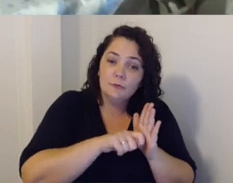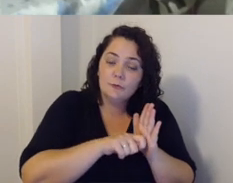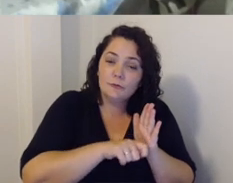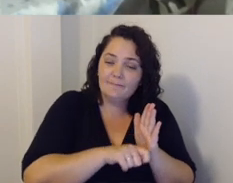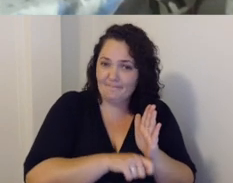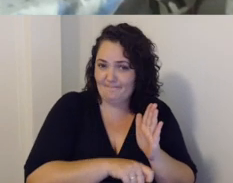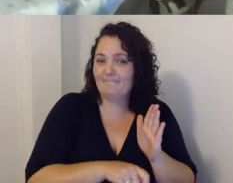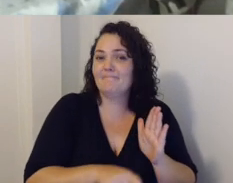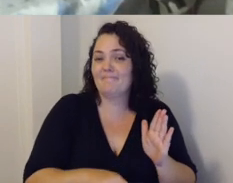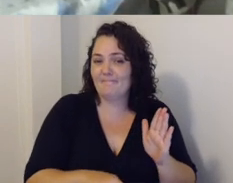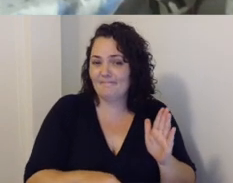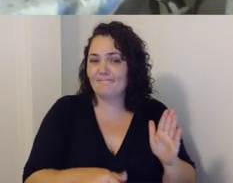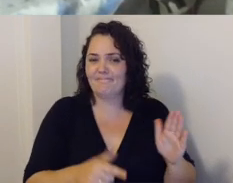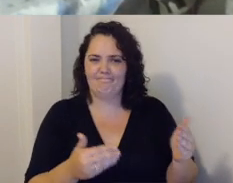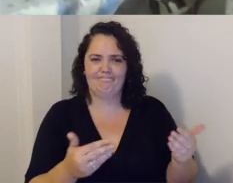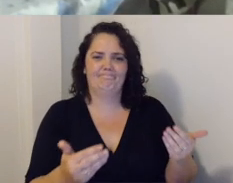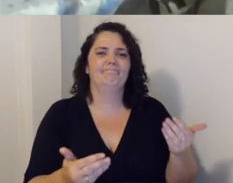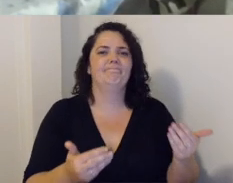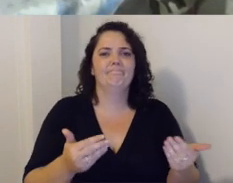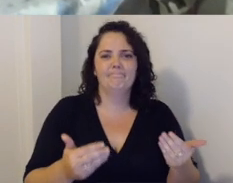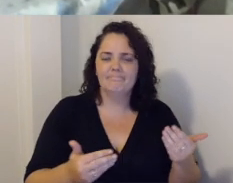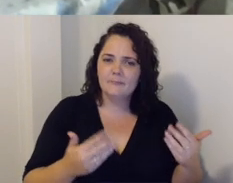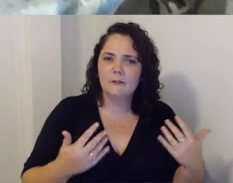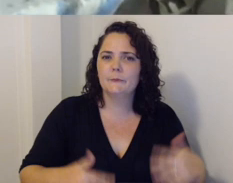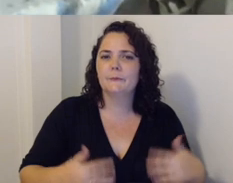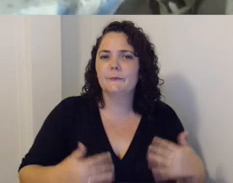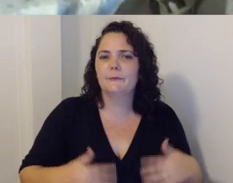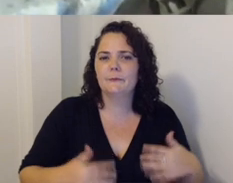a type of graphic effect that you can't get with an eraser you can't get any other way